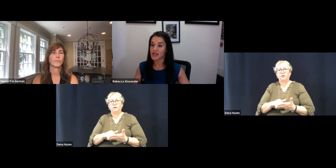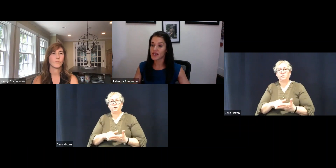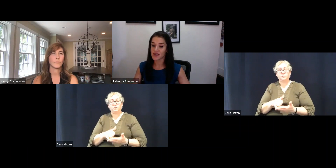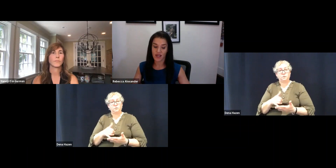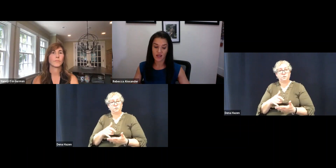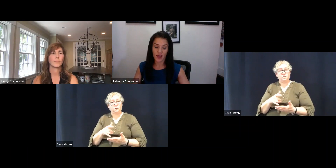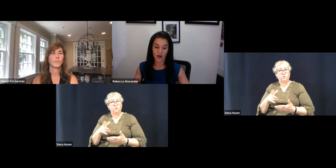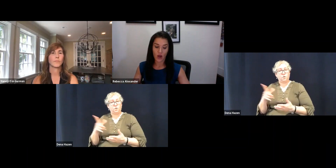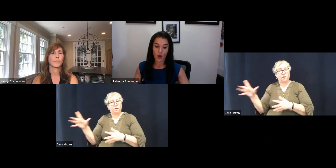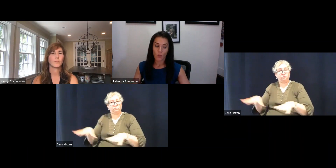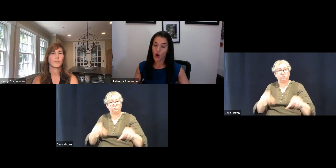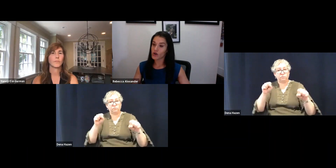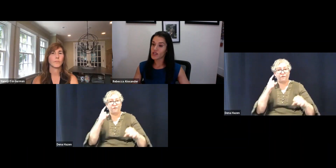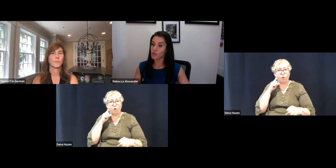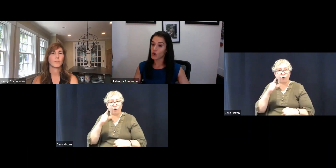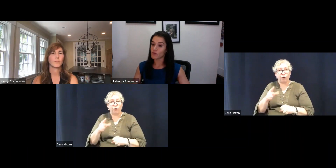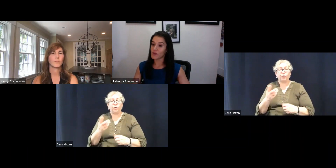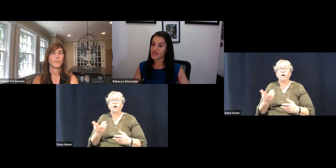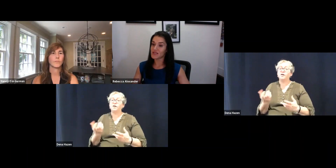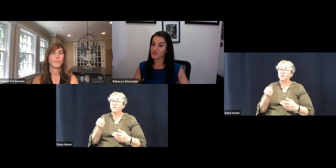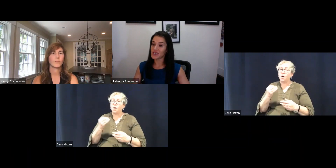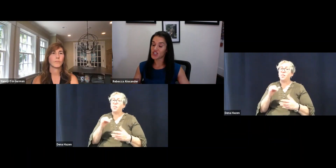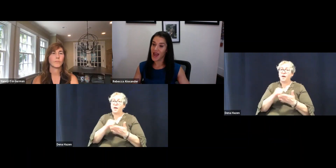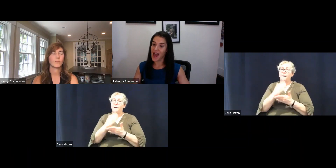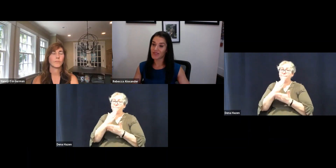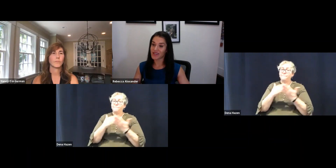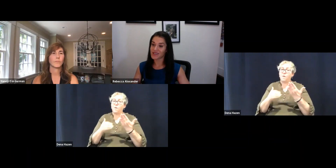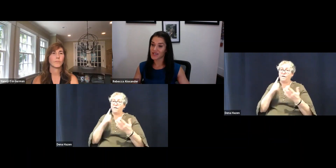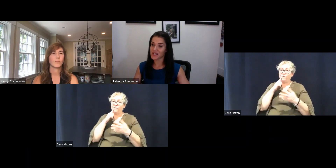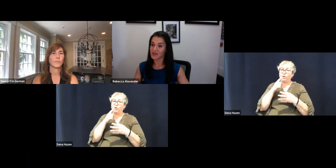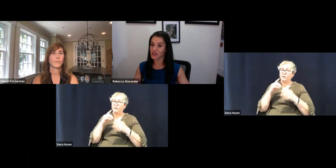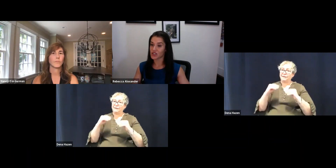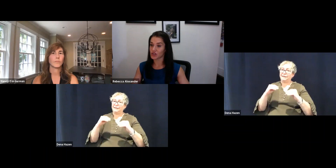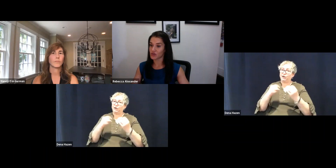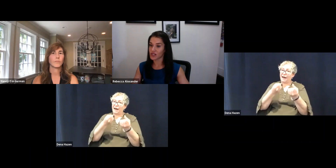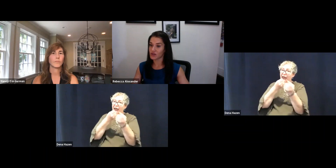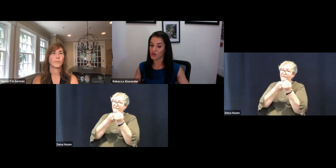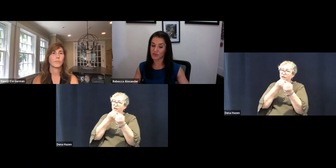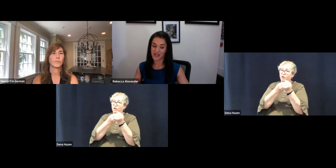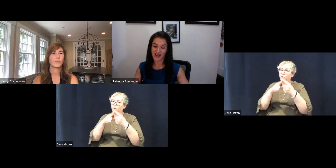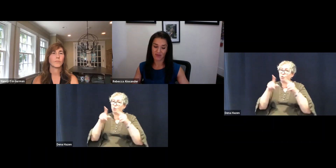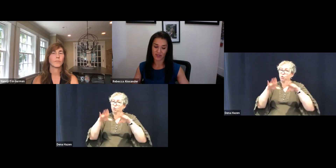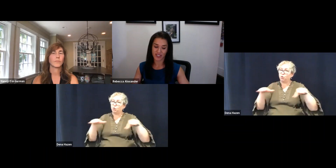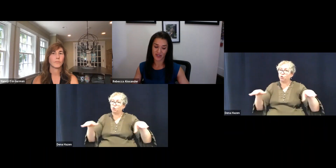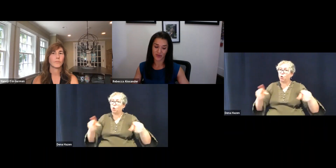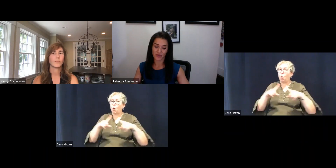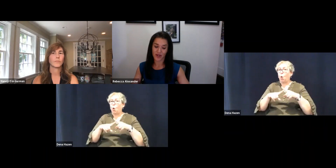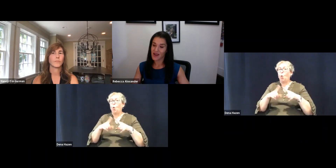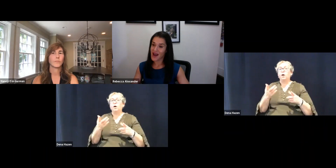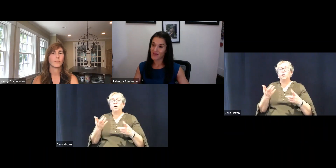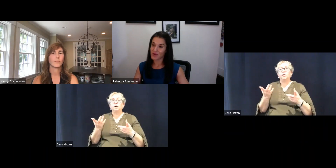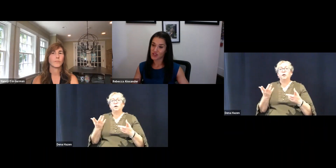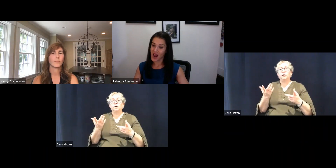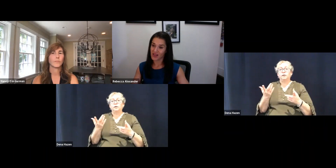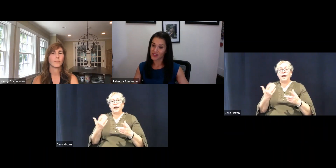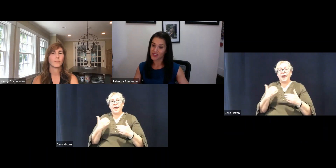Because I think that part of the important piece of teaching advocacy to children or being able to have them challenge